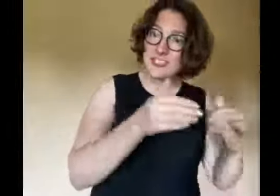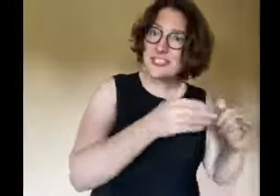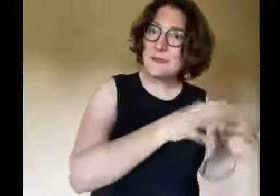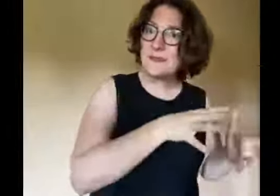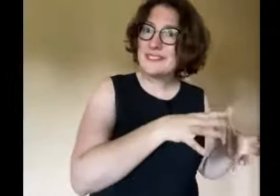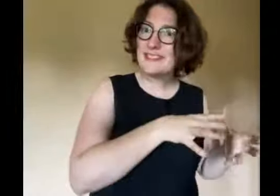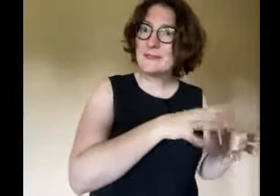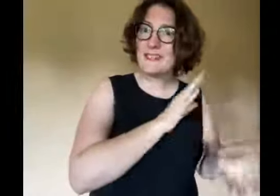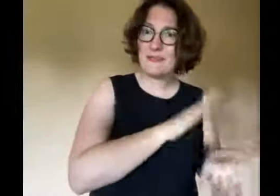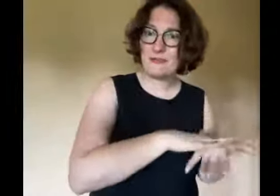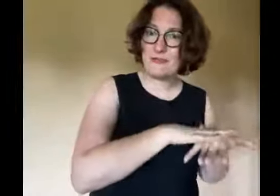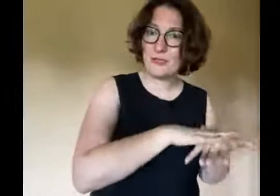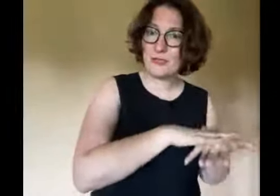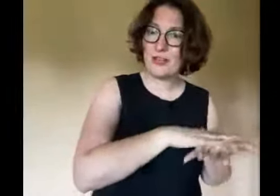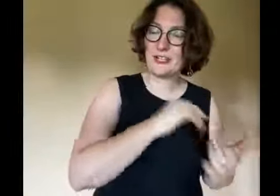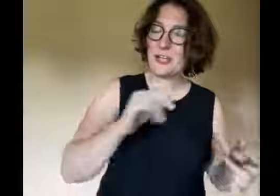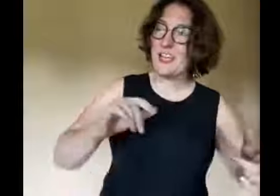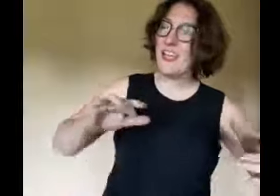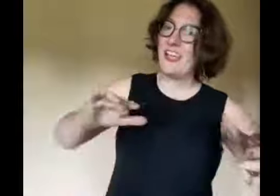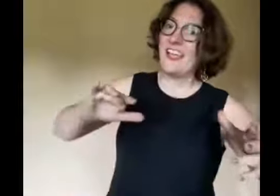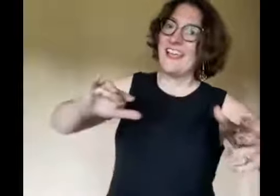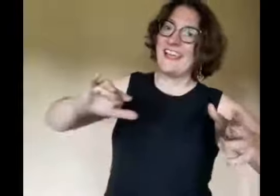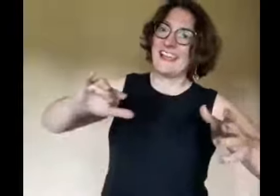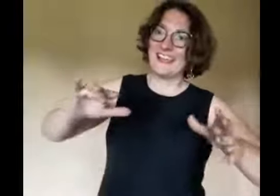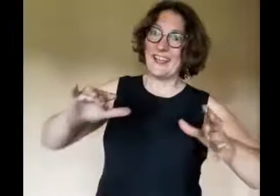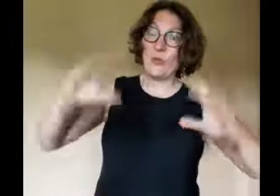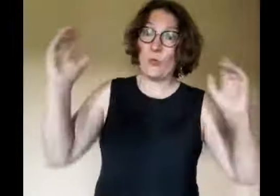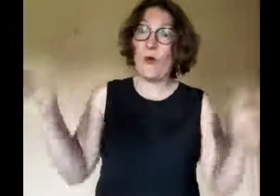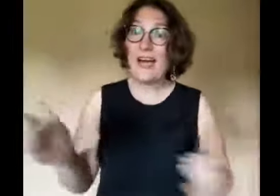15:22 we talked a lot about shifting the energy.